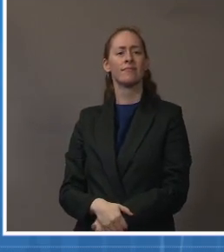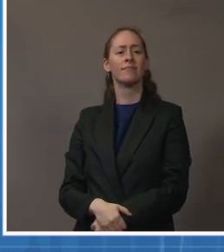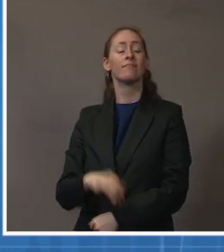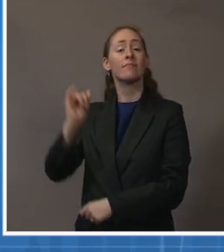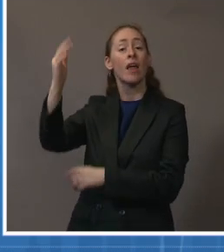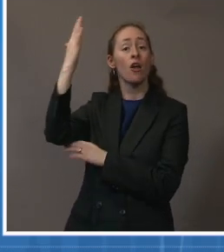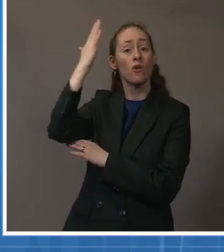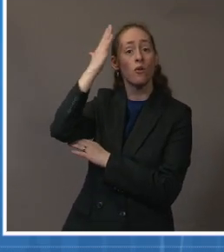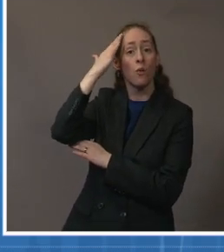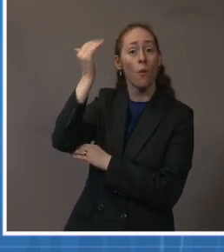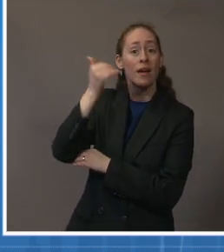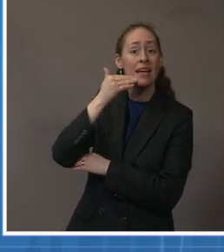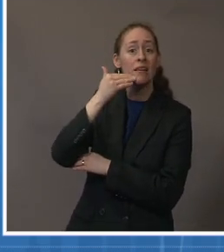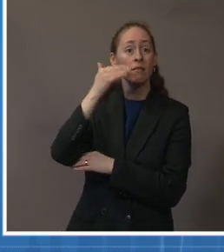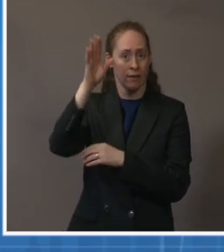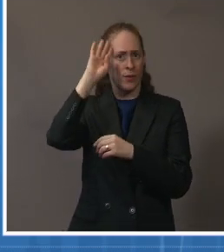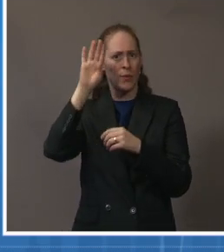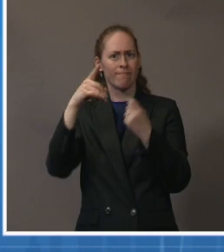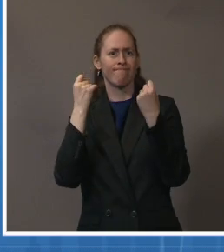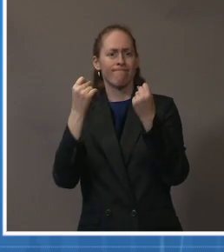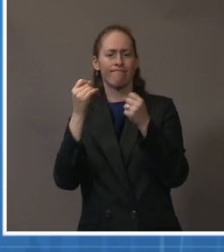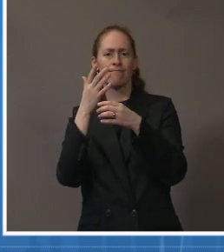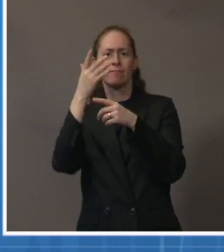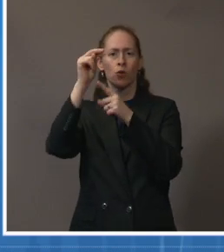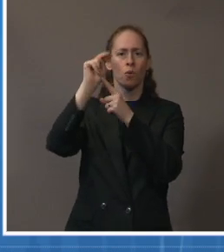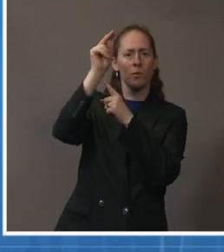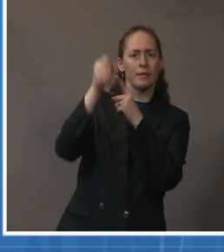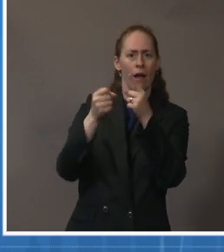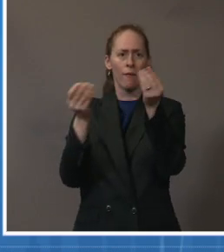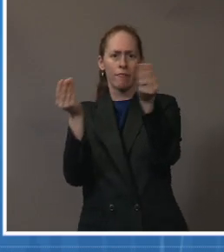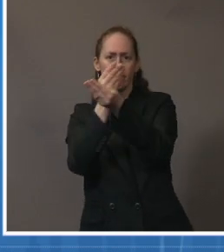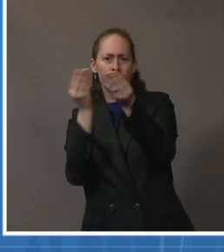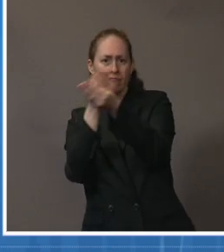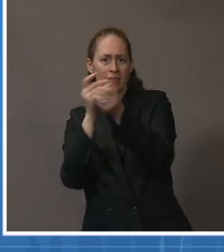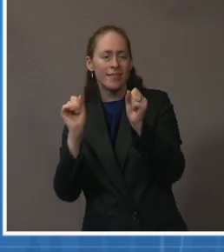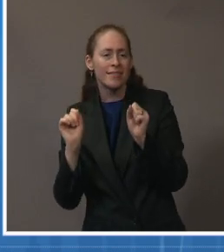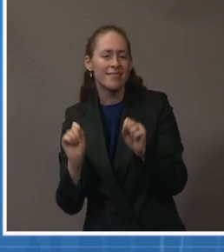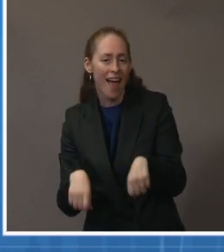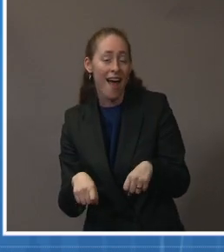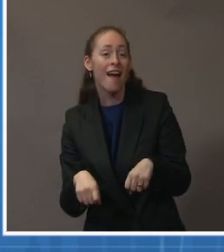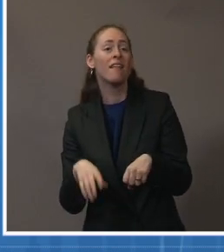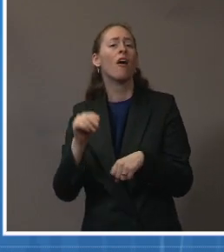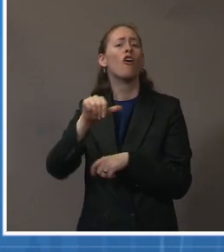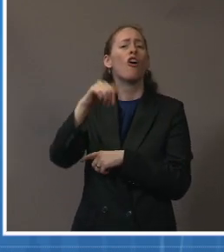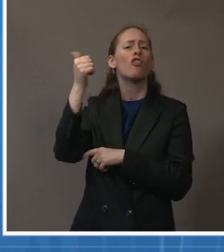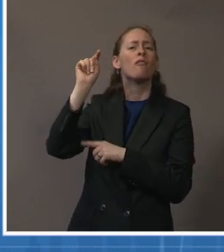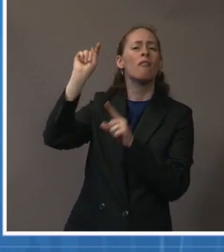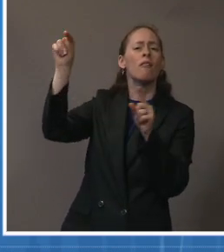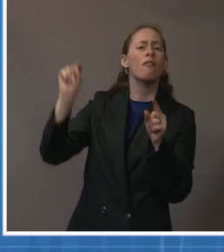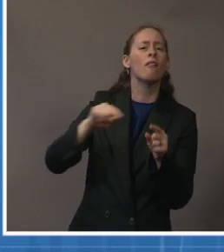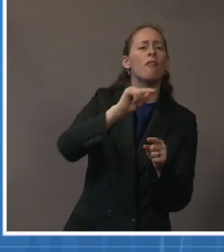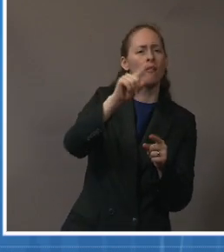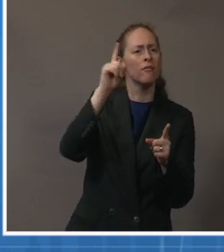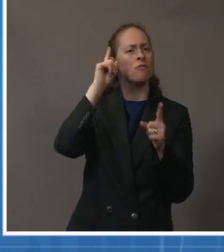And it prioritizes other partners around the world, including countries with low vaccination rates